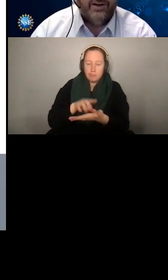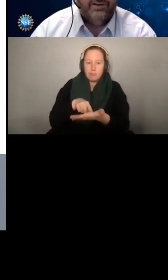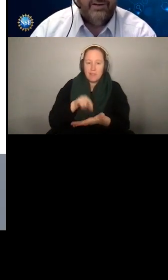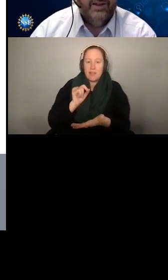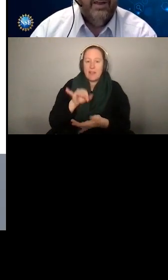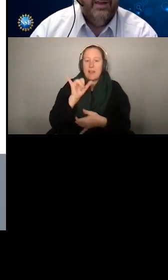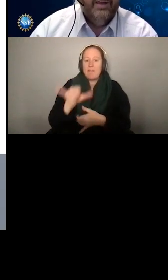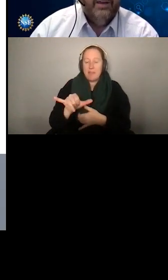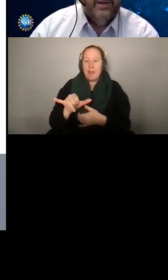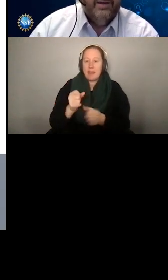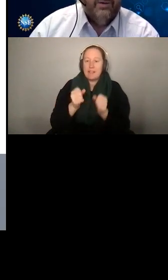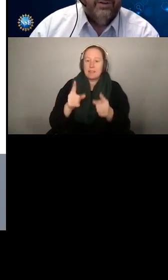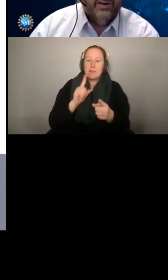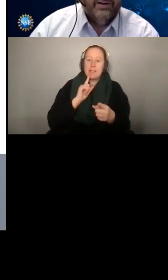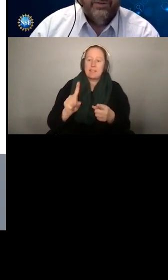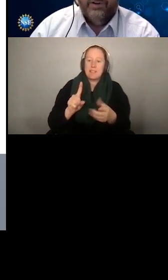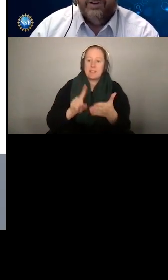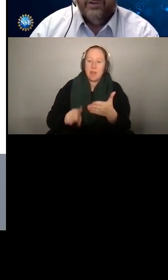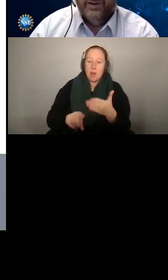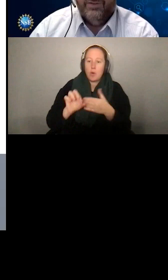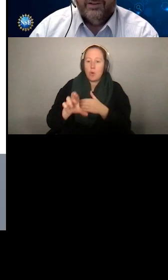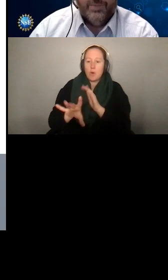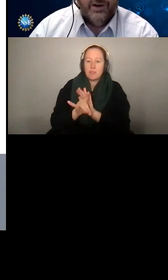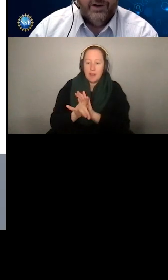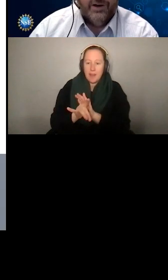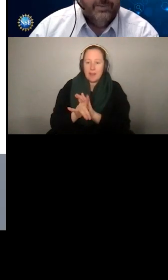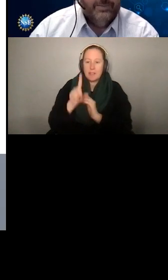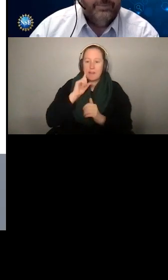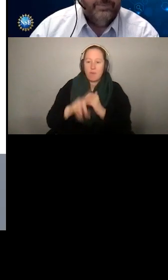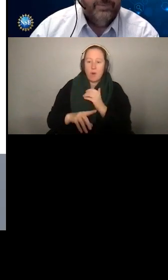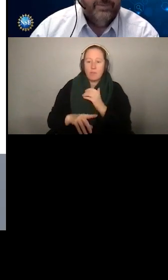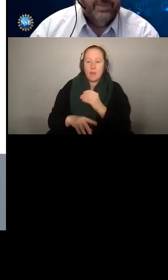audited or selected for additional advance monitoring.